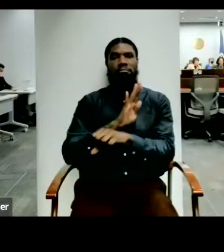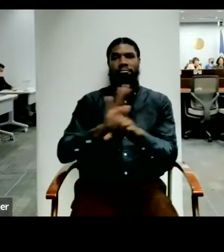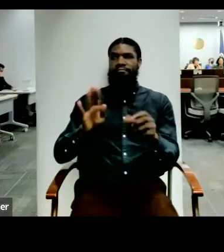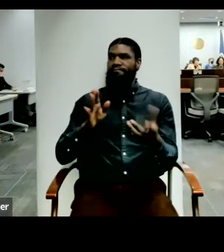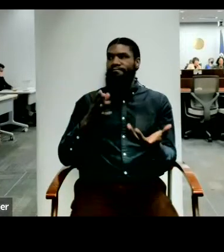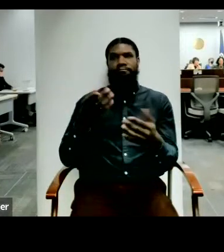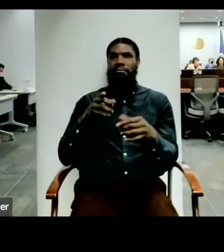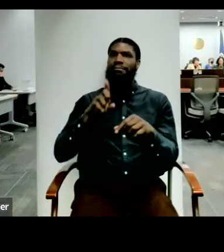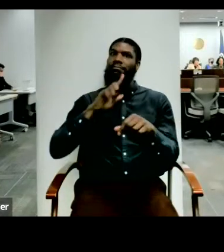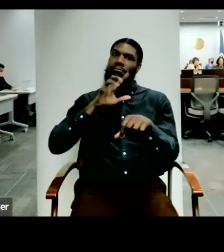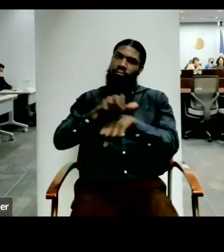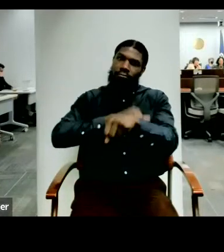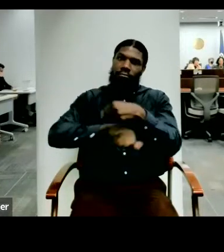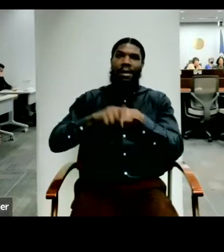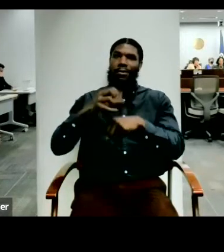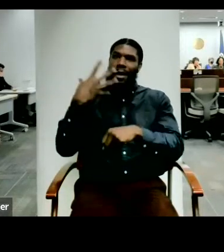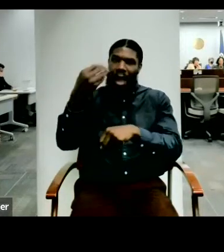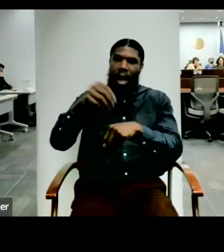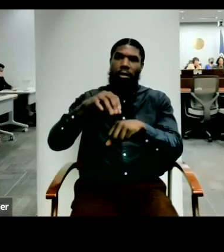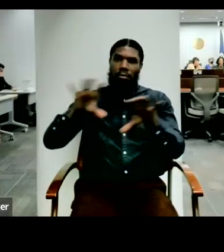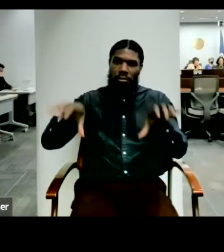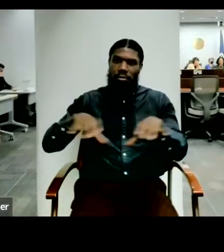So this question is for Ms. Dickens, if you could expand on that a little bit.